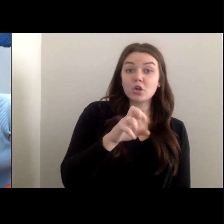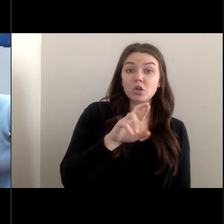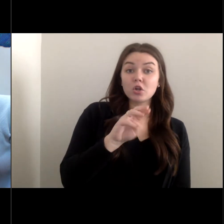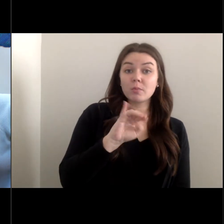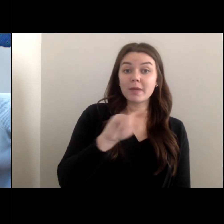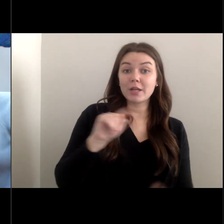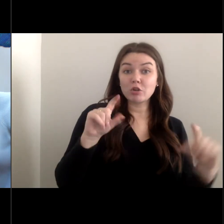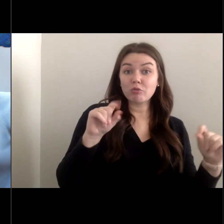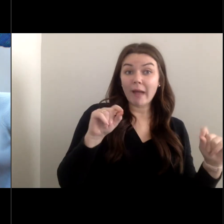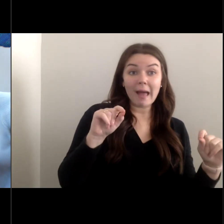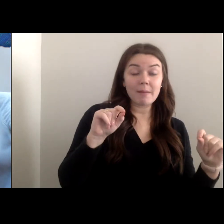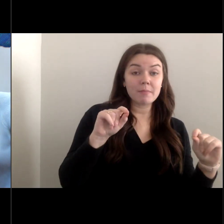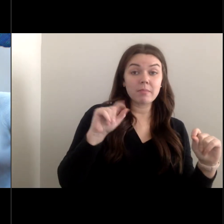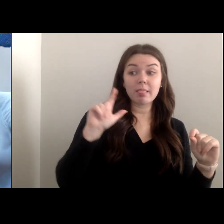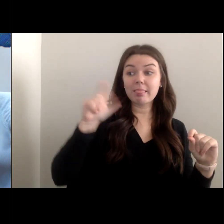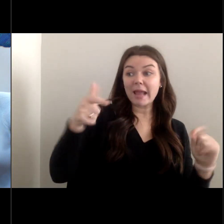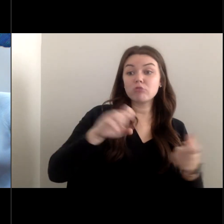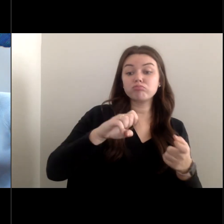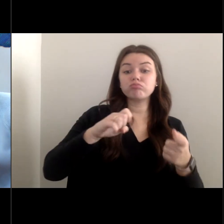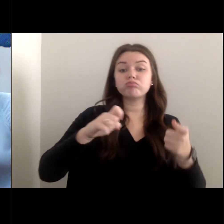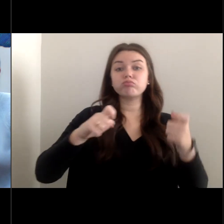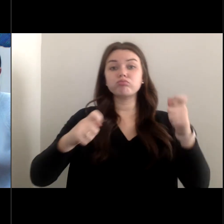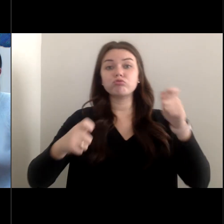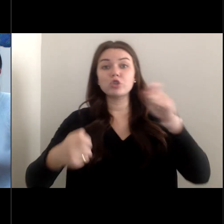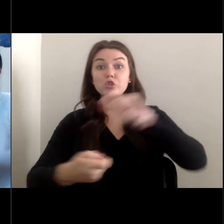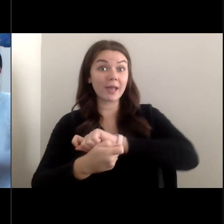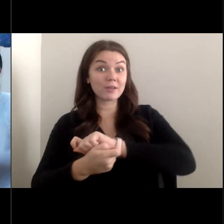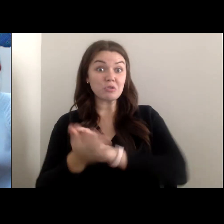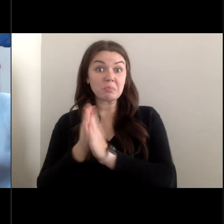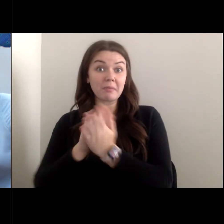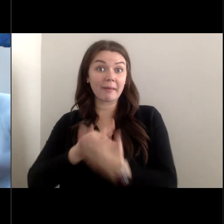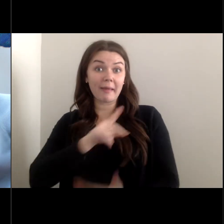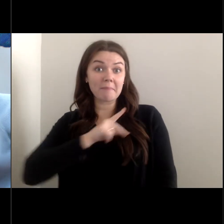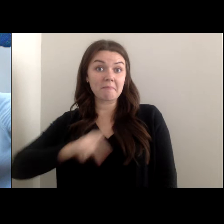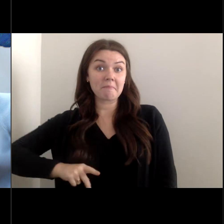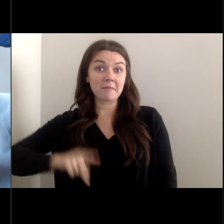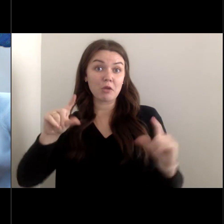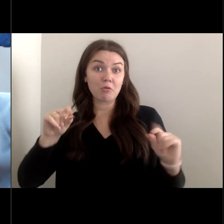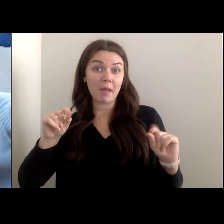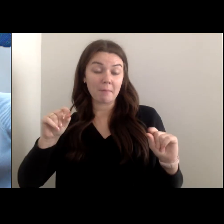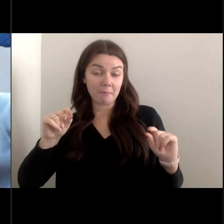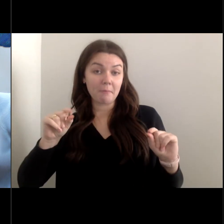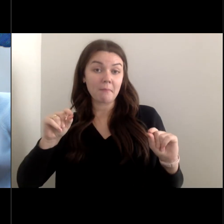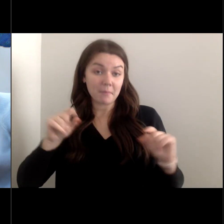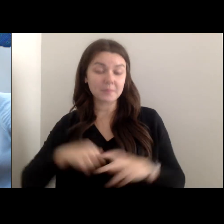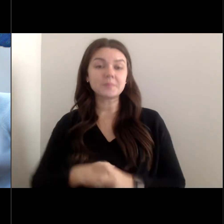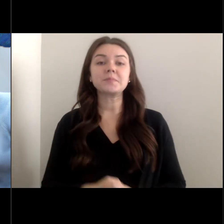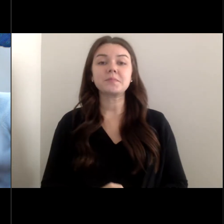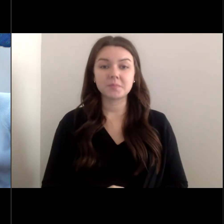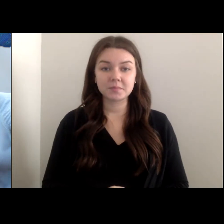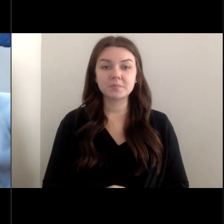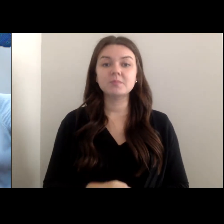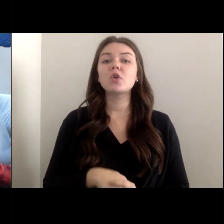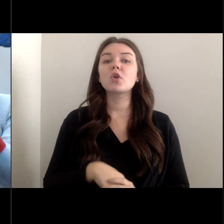That's just how it happened. And one way we can tell is that hermit crabs are not bilaterally symmetrical.